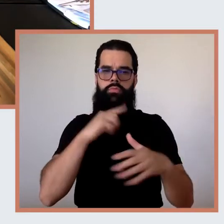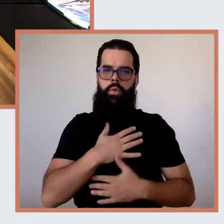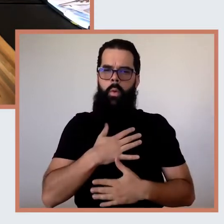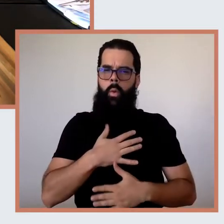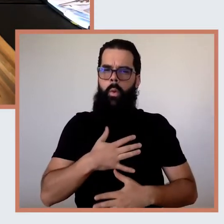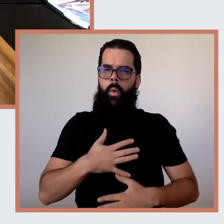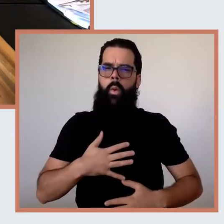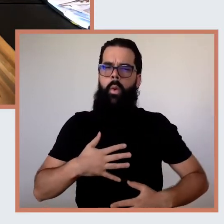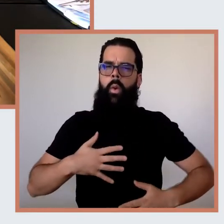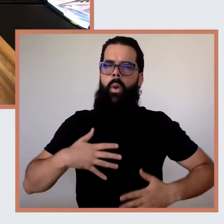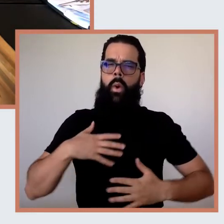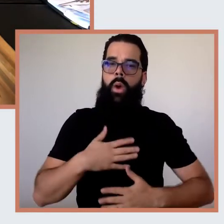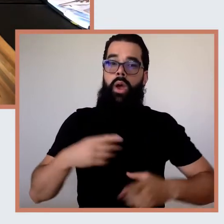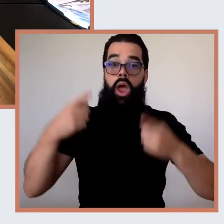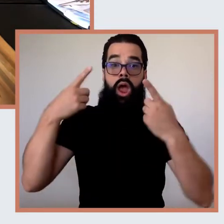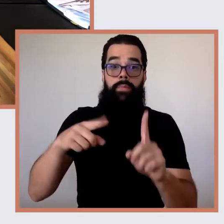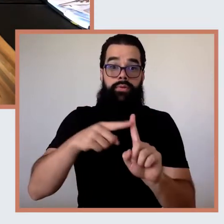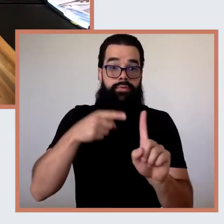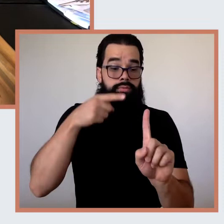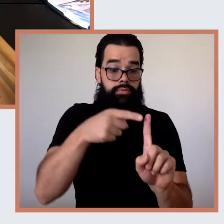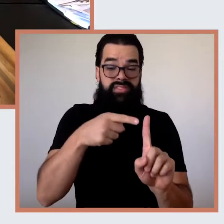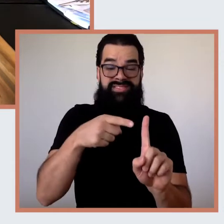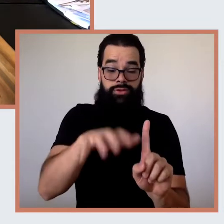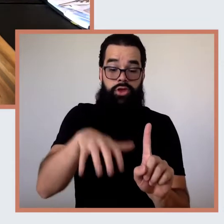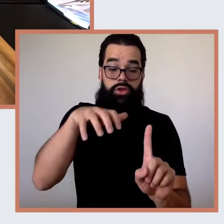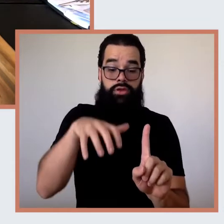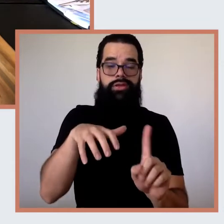and the audience was really enjoying it. But what was happening is that there was a section